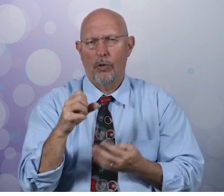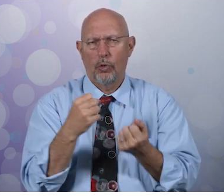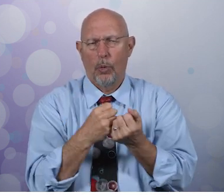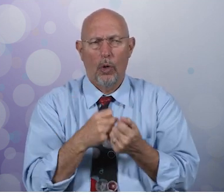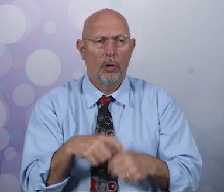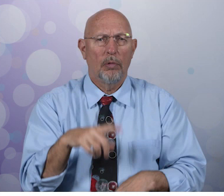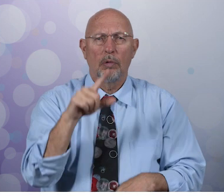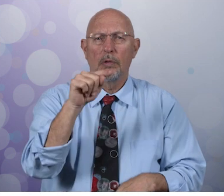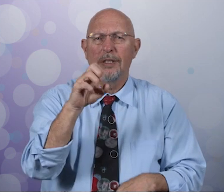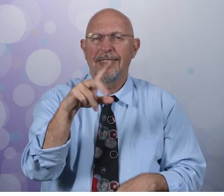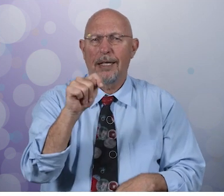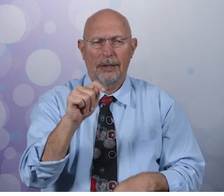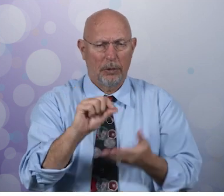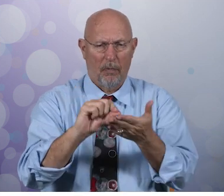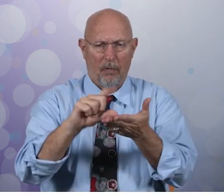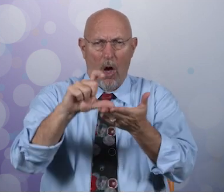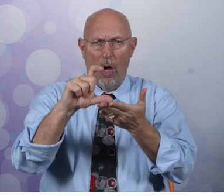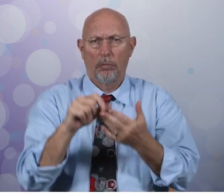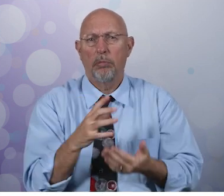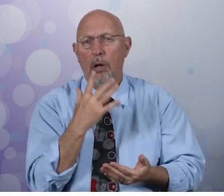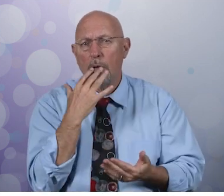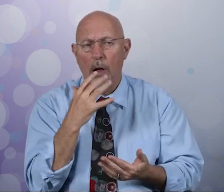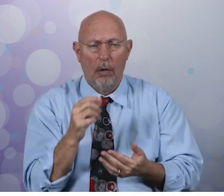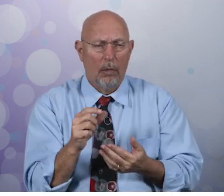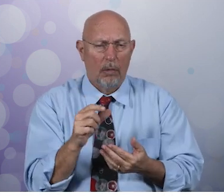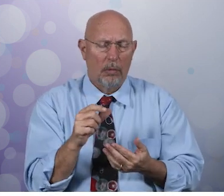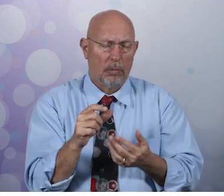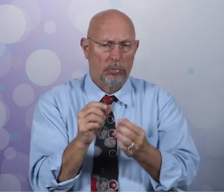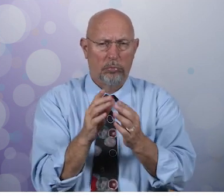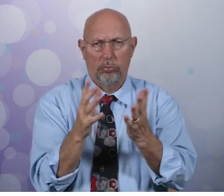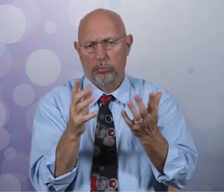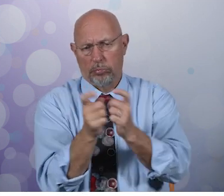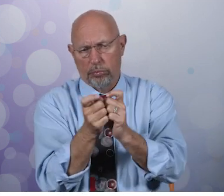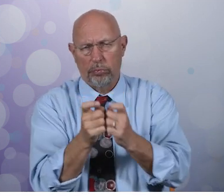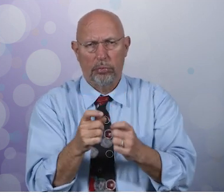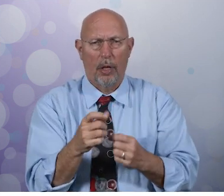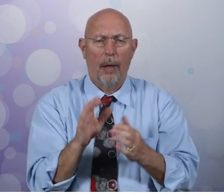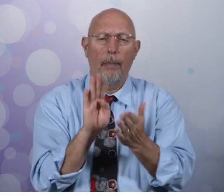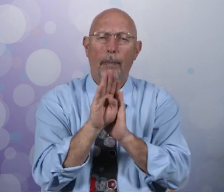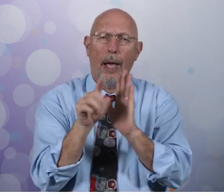differentiation, background color, et cetera, can be adjusted.